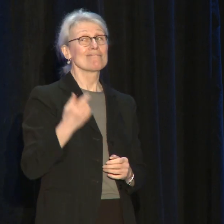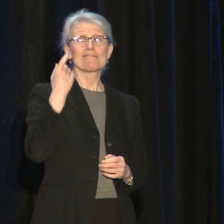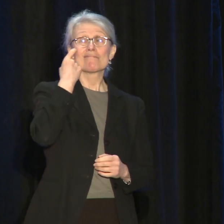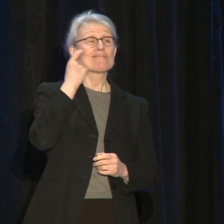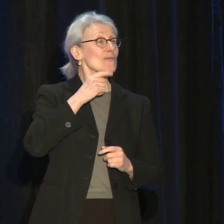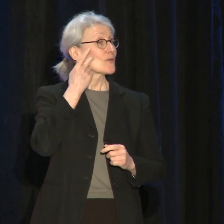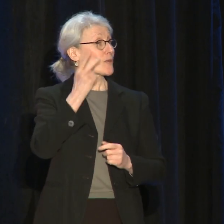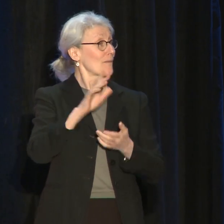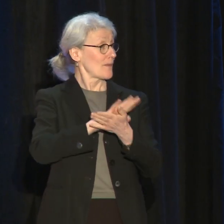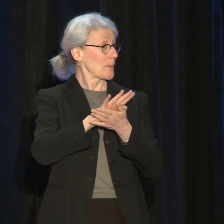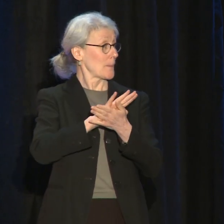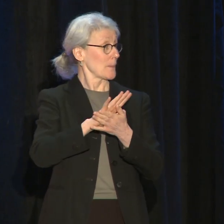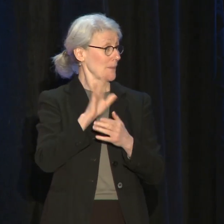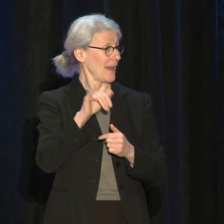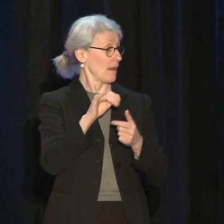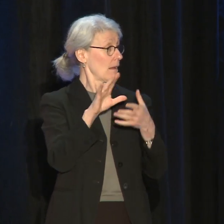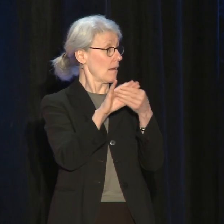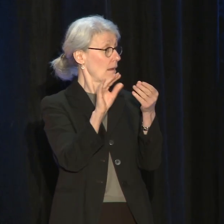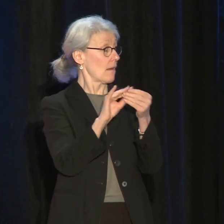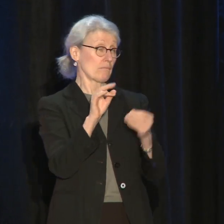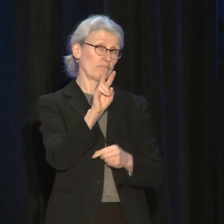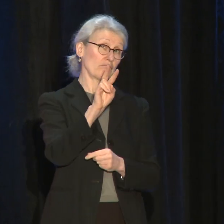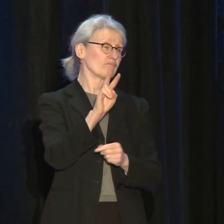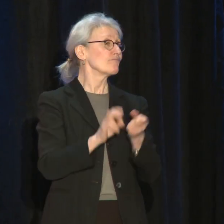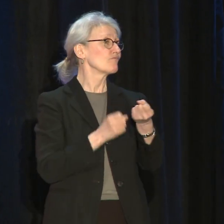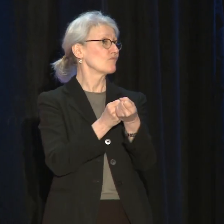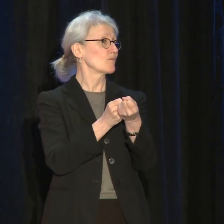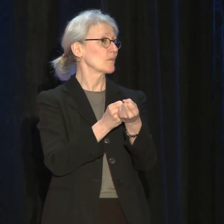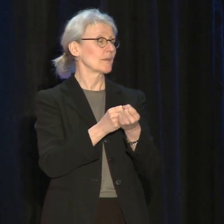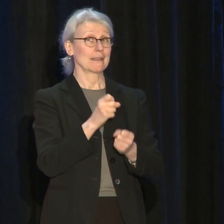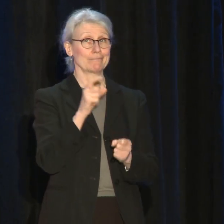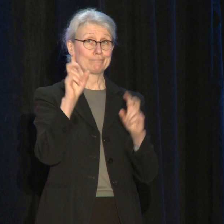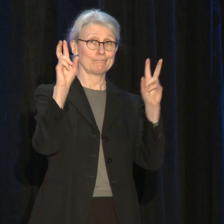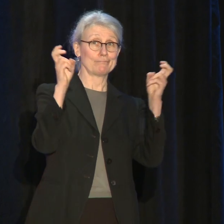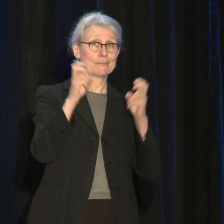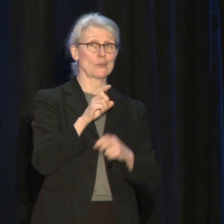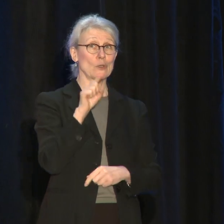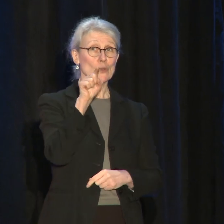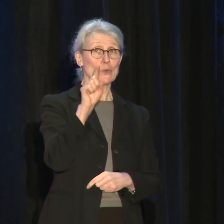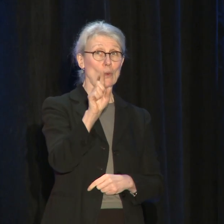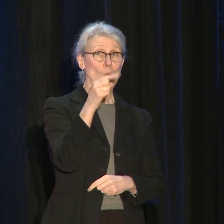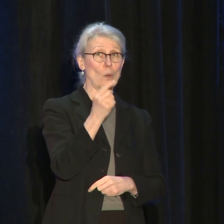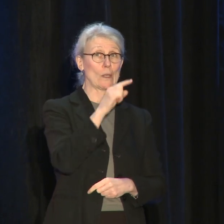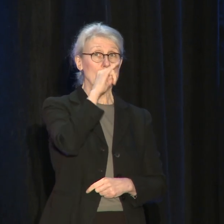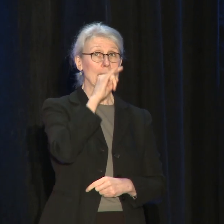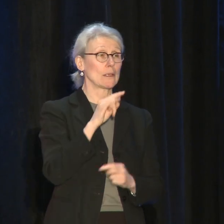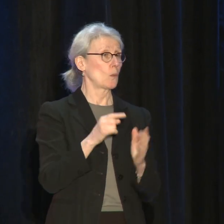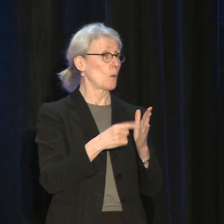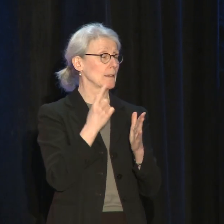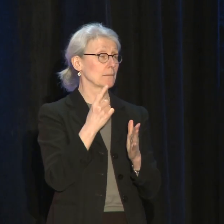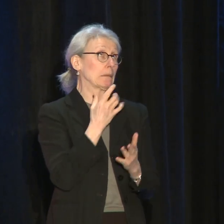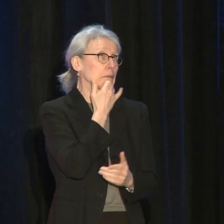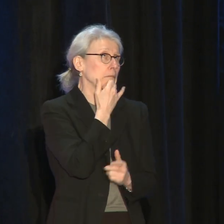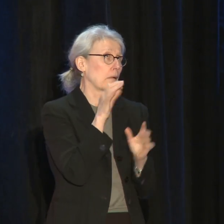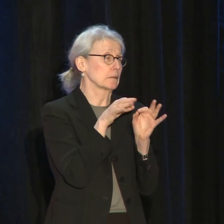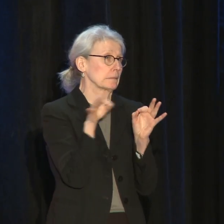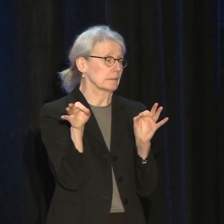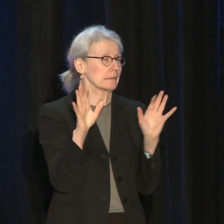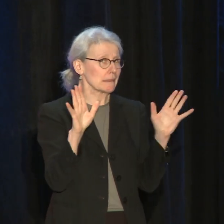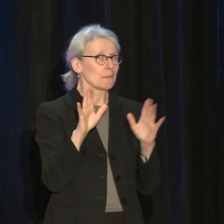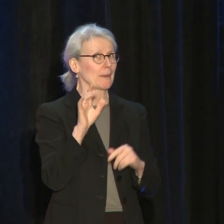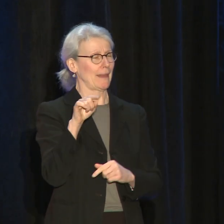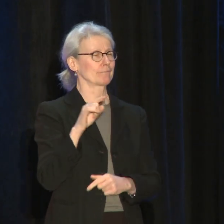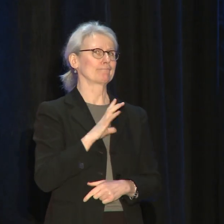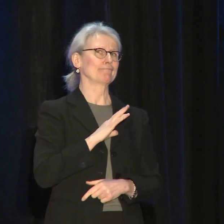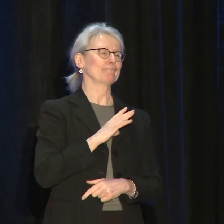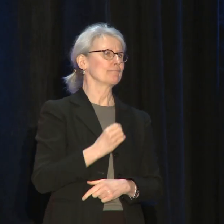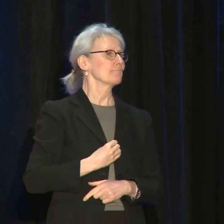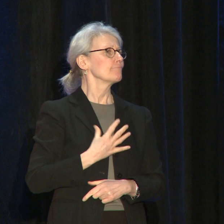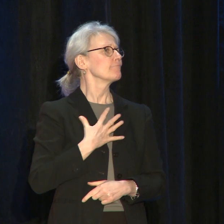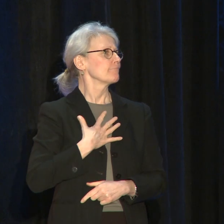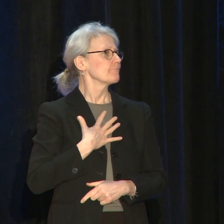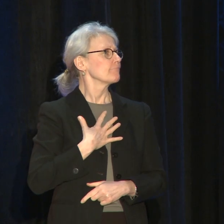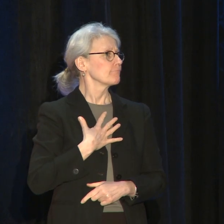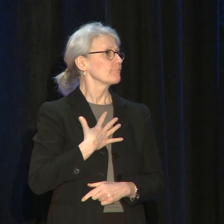film You Are Only a Kid Once. I think I'm I'm botching the title but it was so moving and